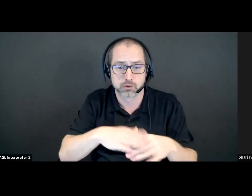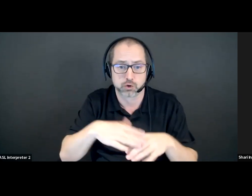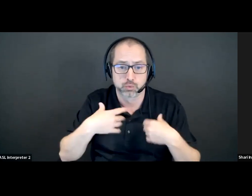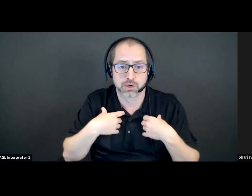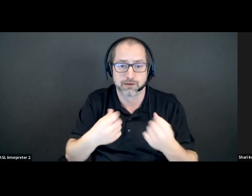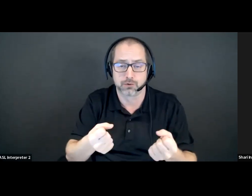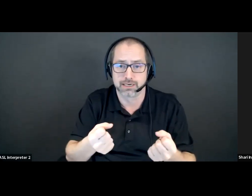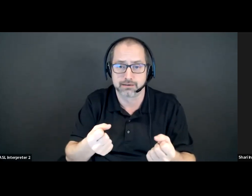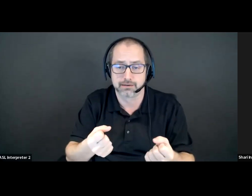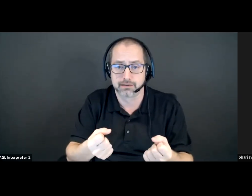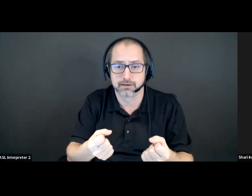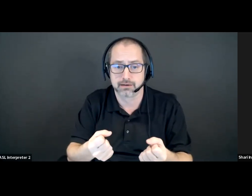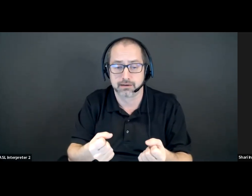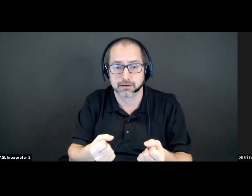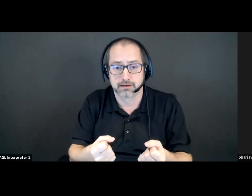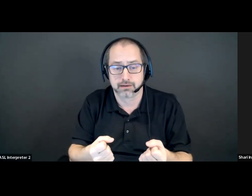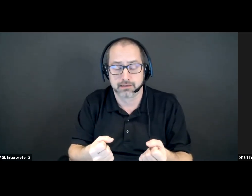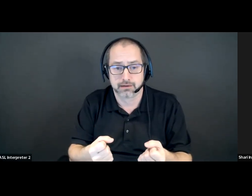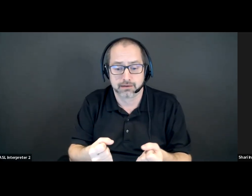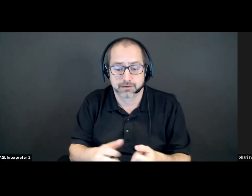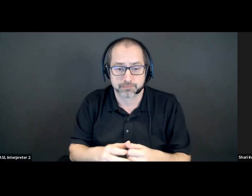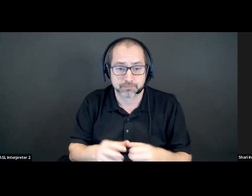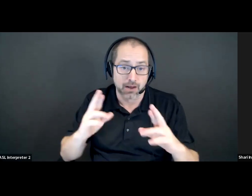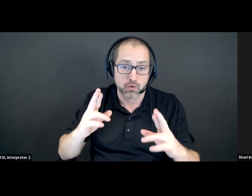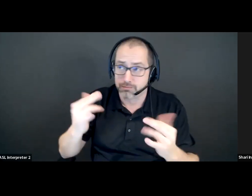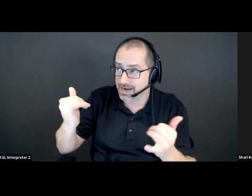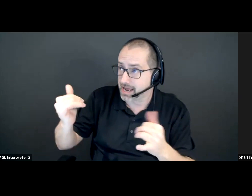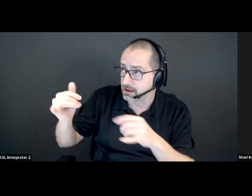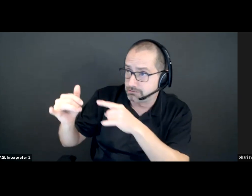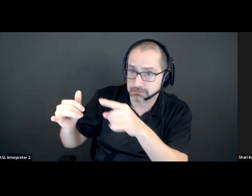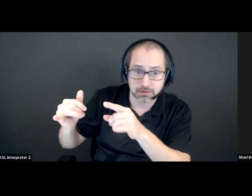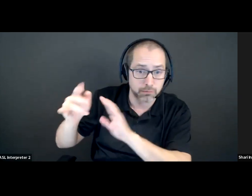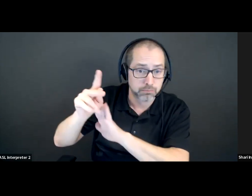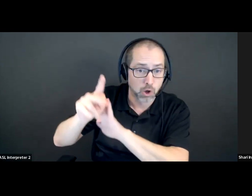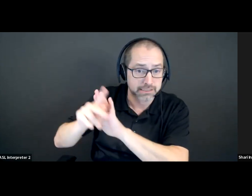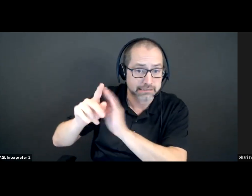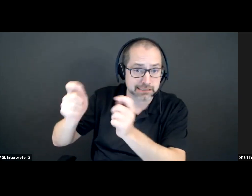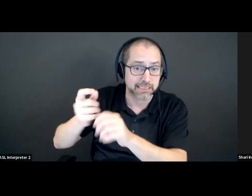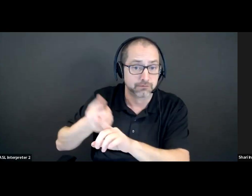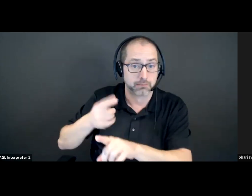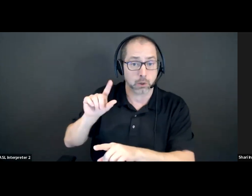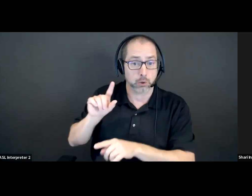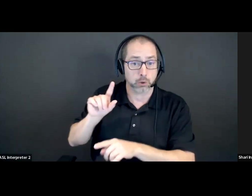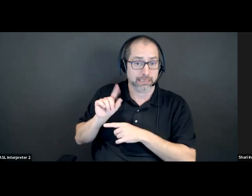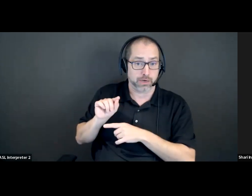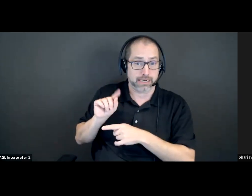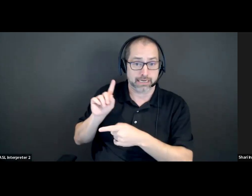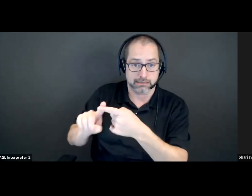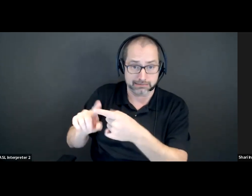And hopefully now that policy has changed from back in 2020, and now that people have